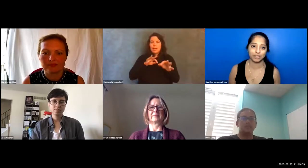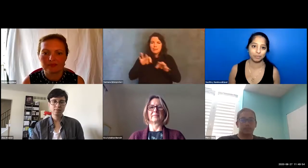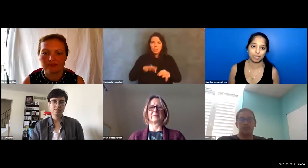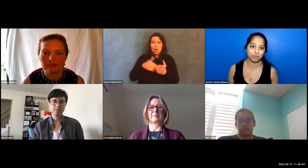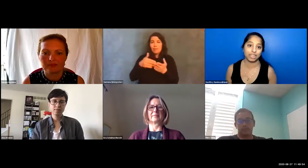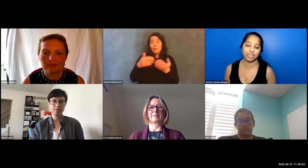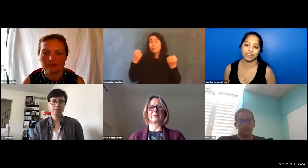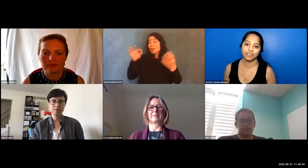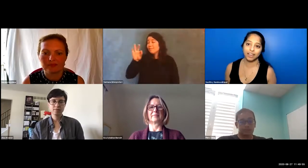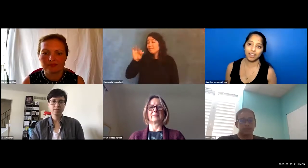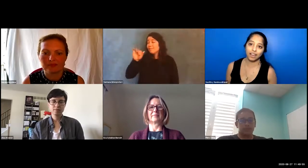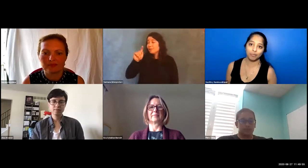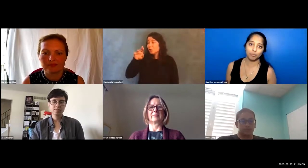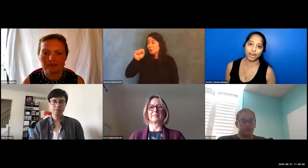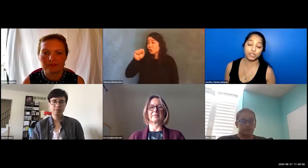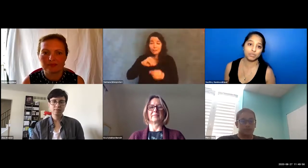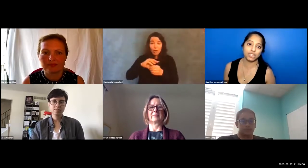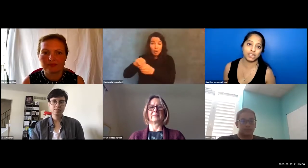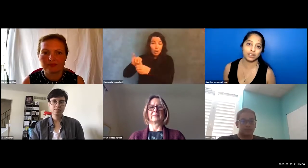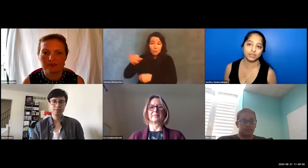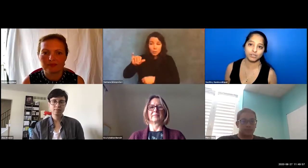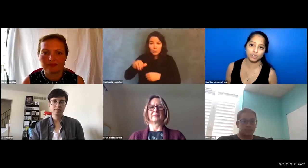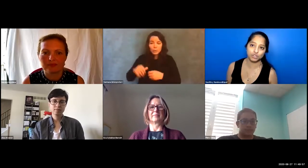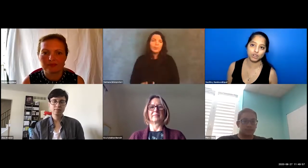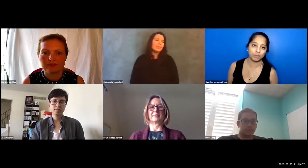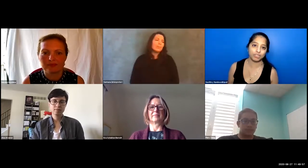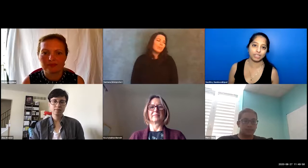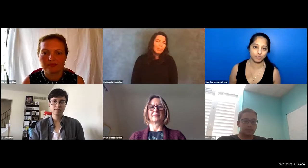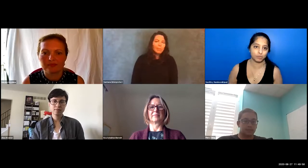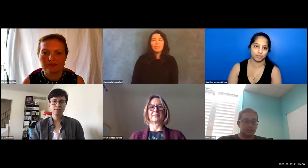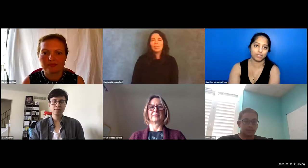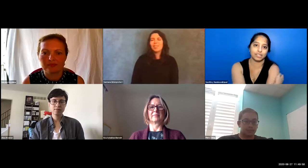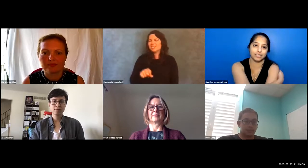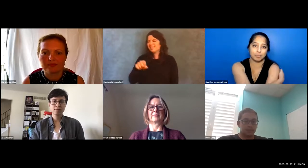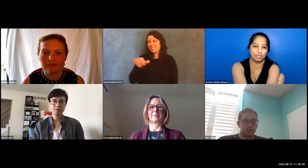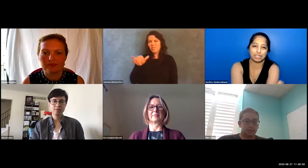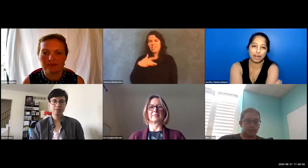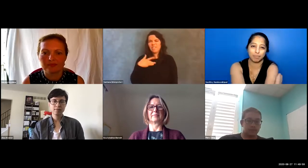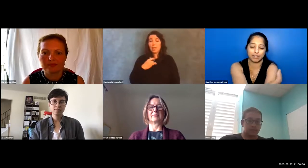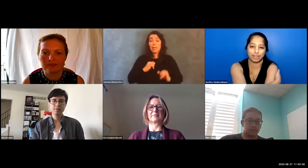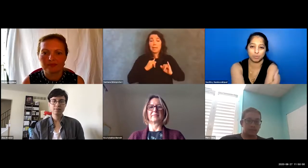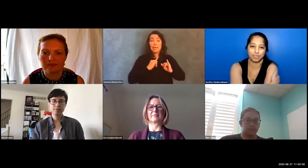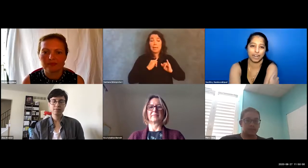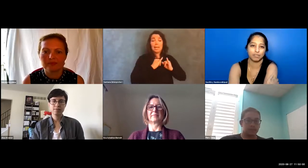as we're saying. But I do think that starting with individual differences, I've been inspired by a lot of work Ava D. is doing on this.